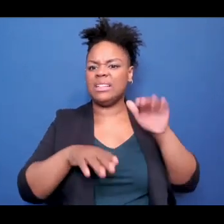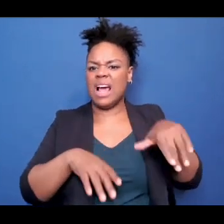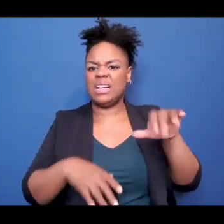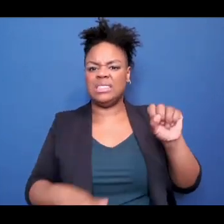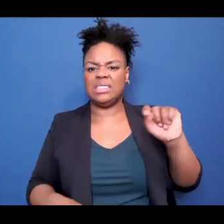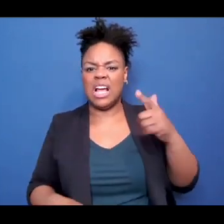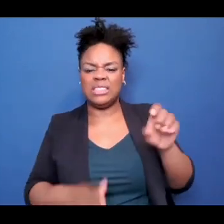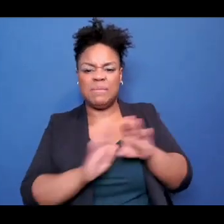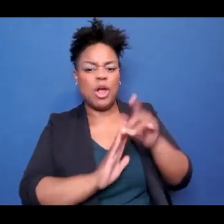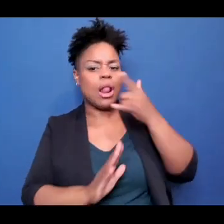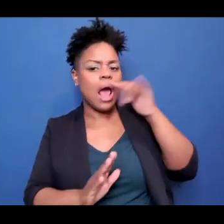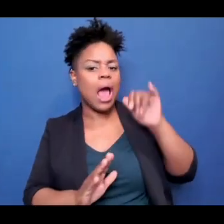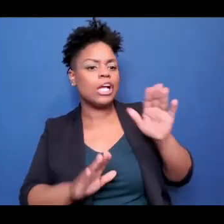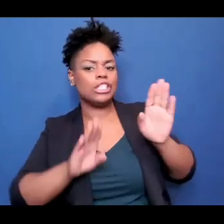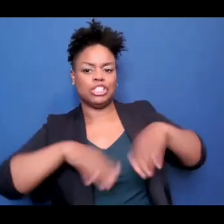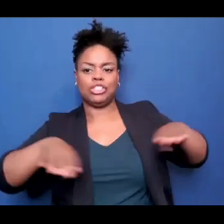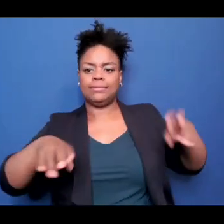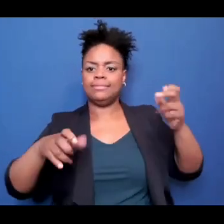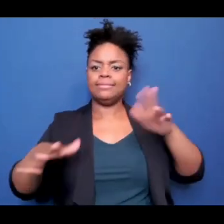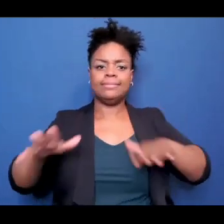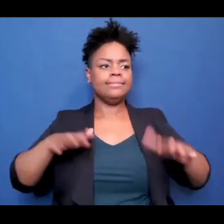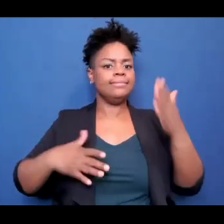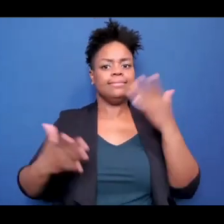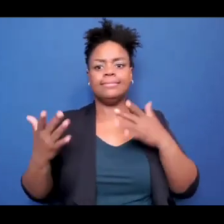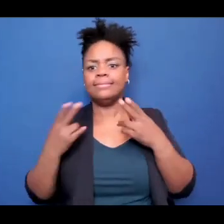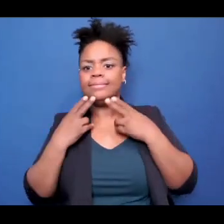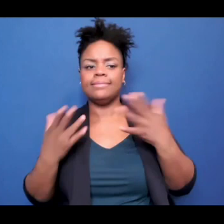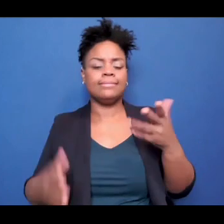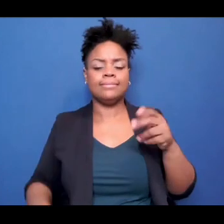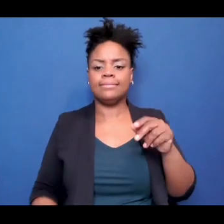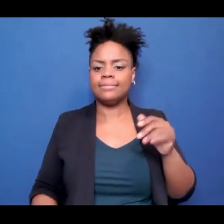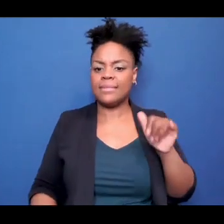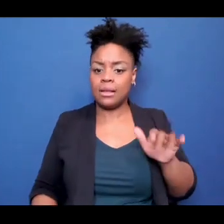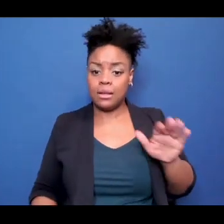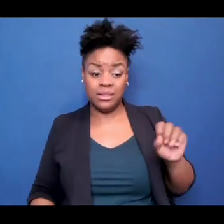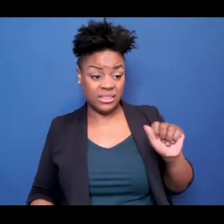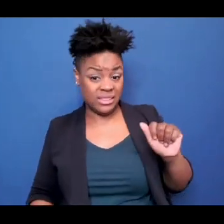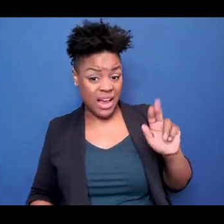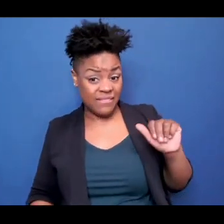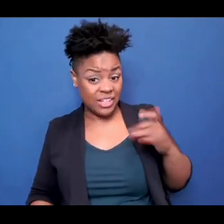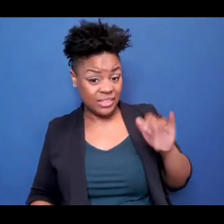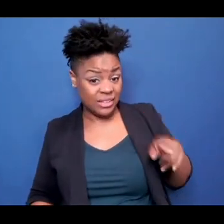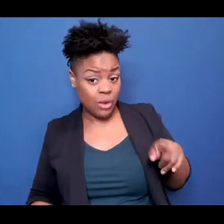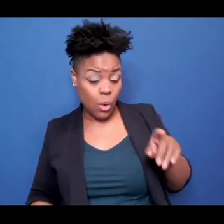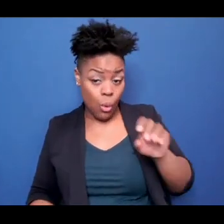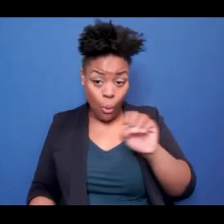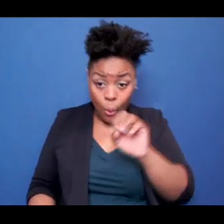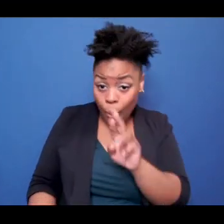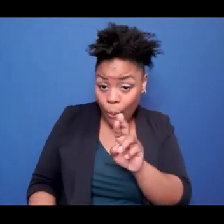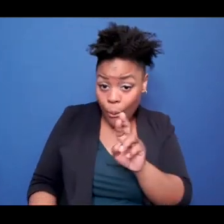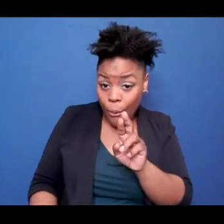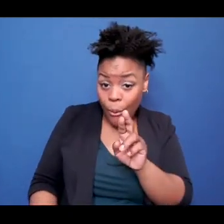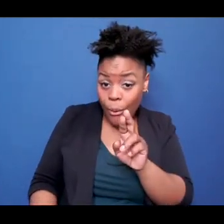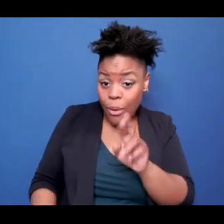NEVER GROWN YOU. THEY ARE CHILD RACISTS. HE GOES ON TO SAY THAT AFRICANS RERT SAVAGES OR THEY ARE IN THE